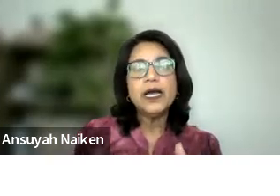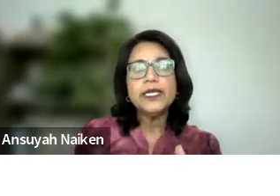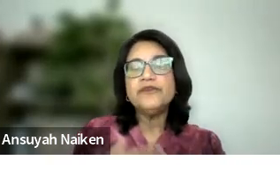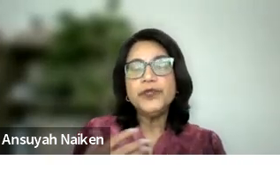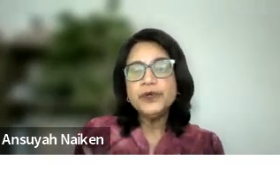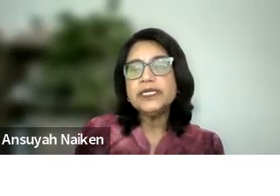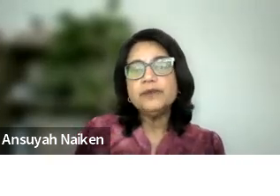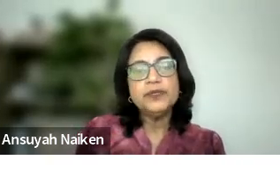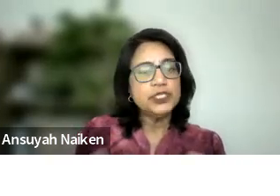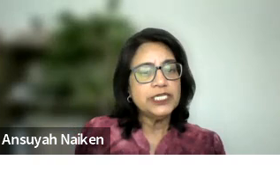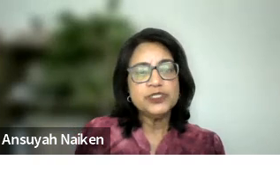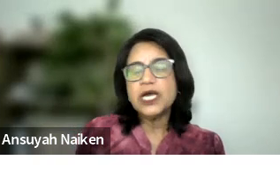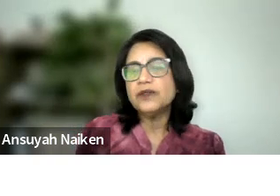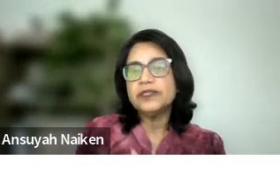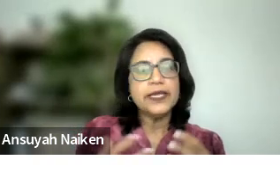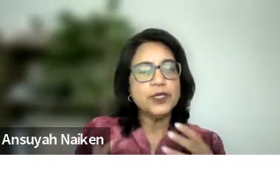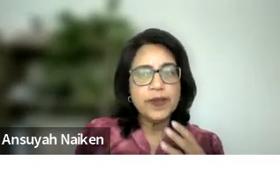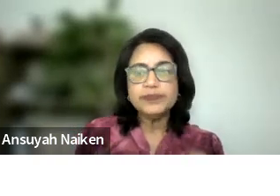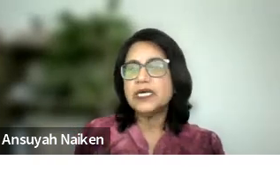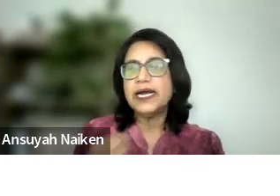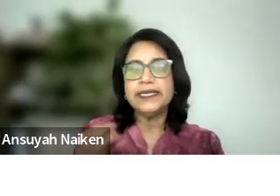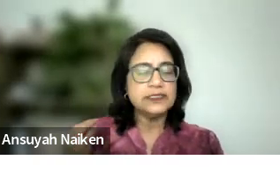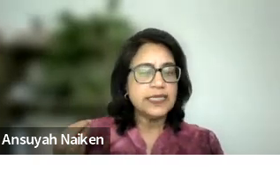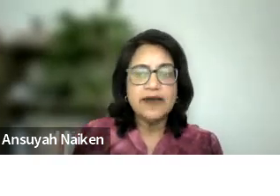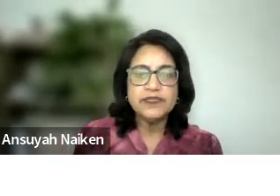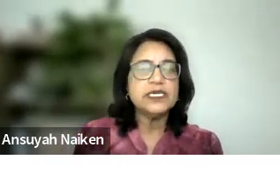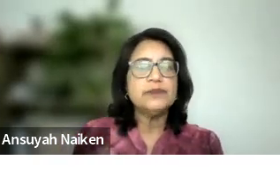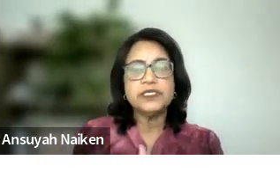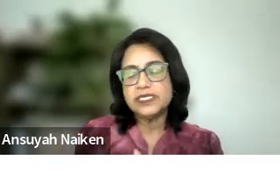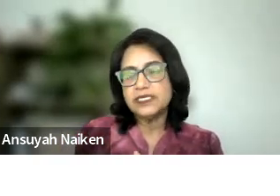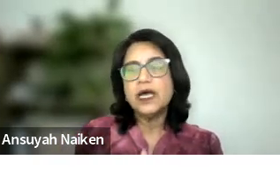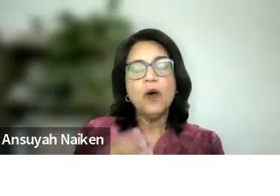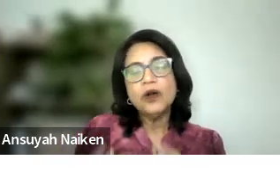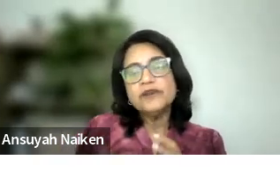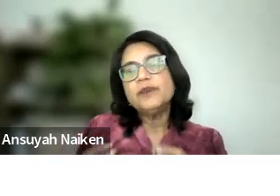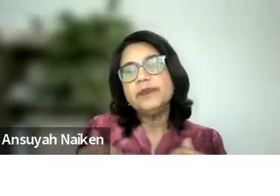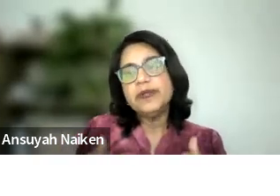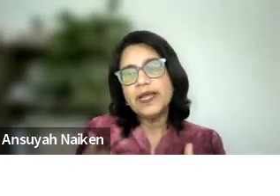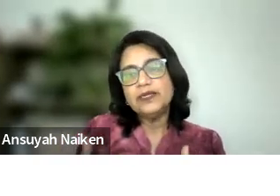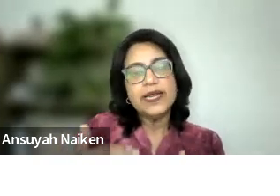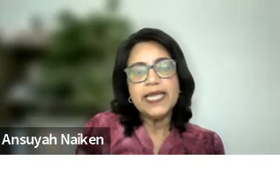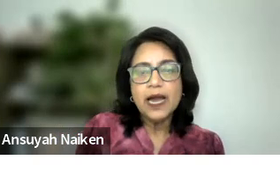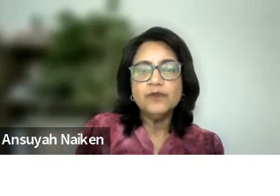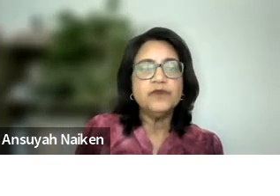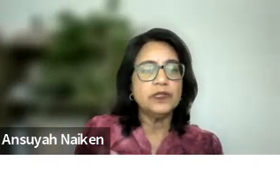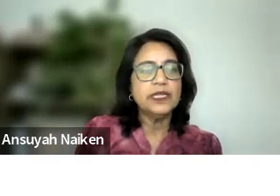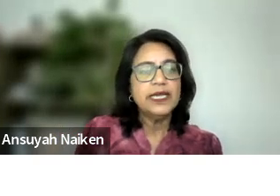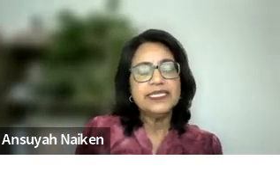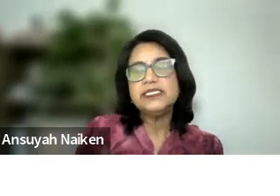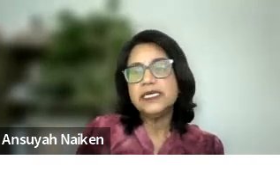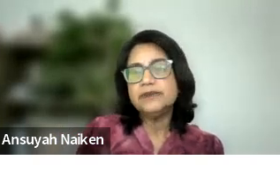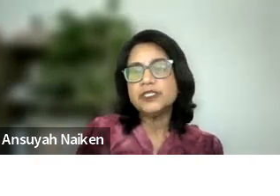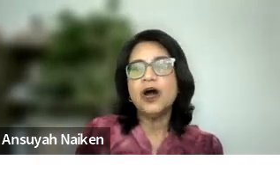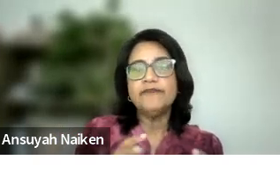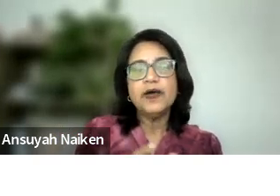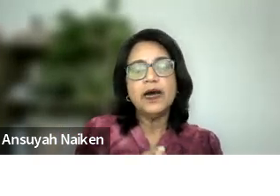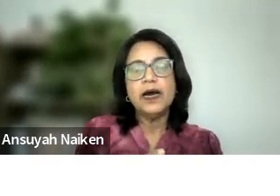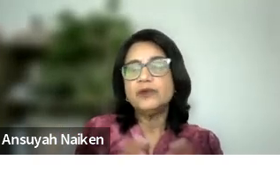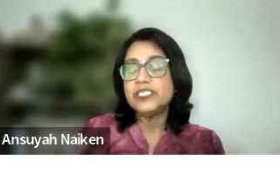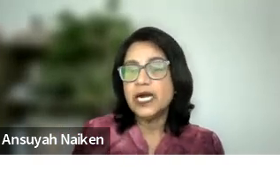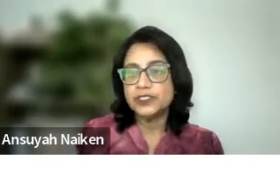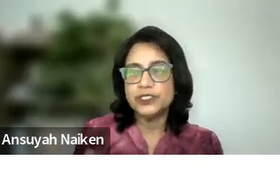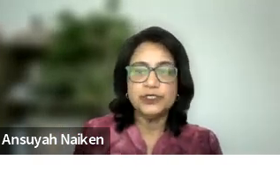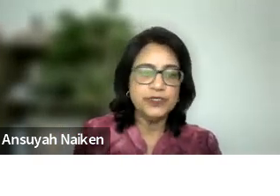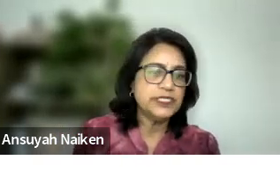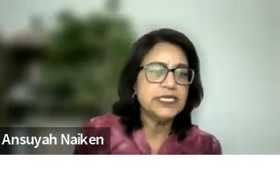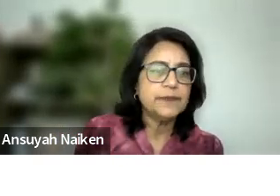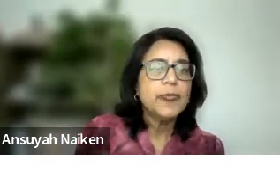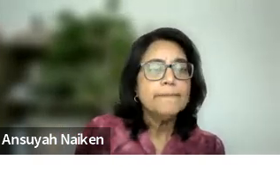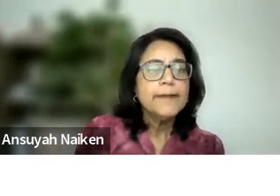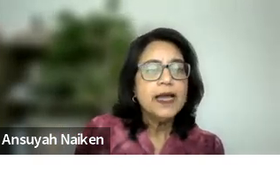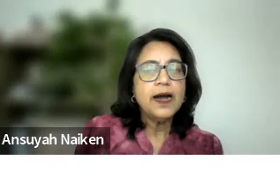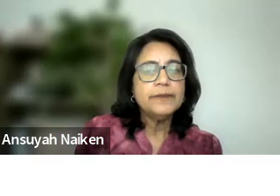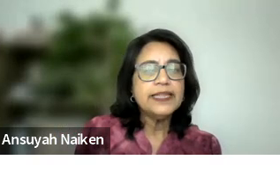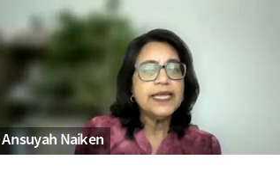Maria spoke a whole lot about language.